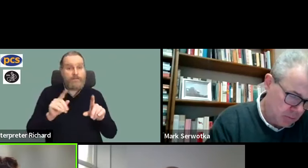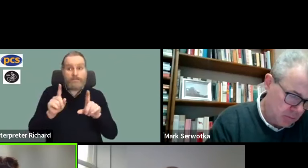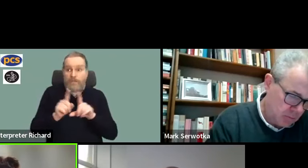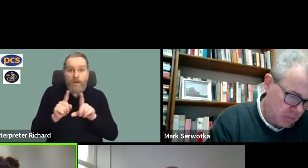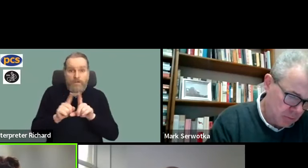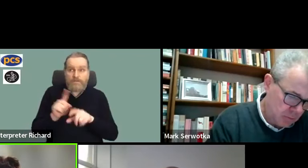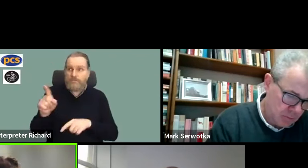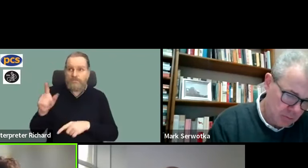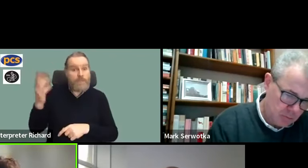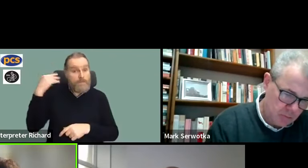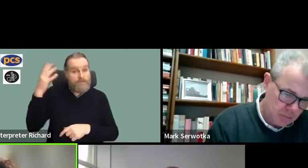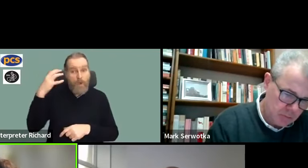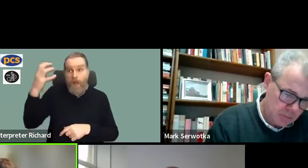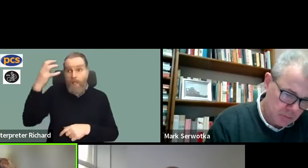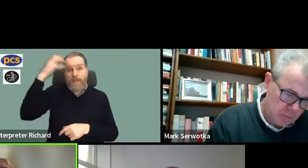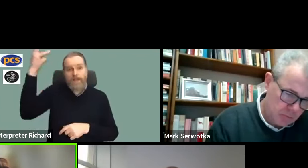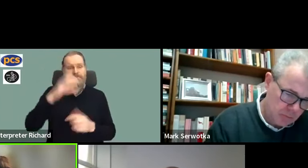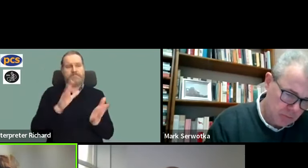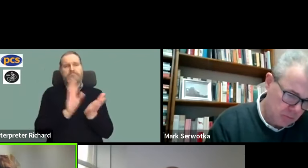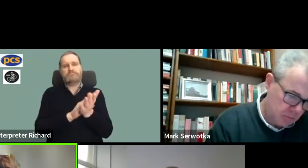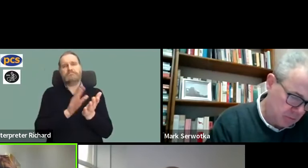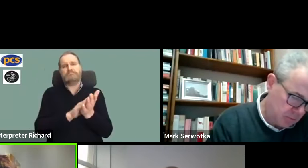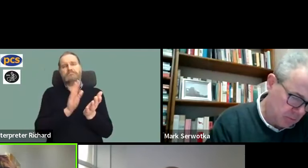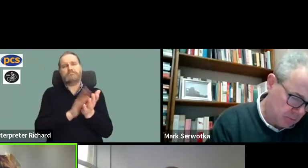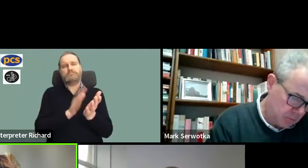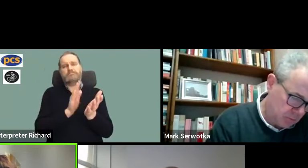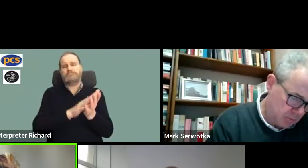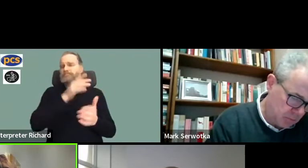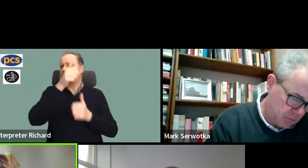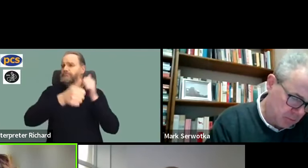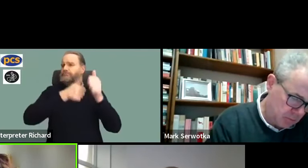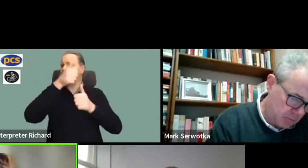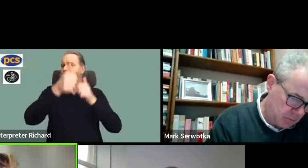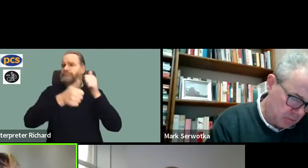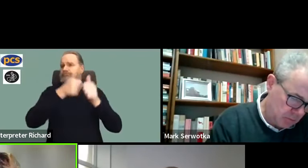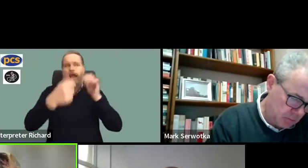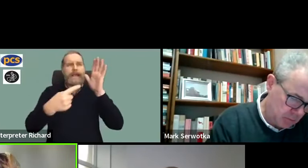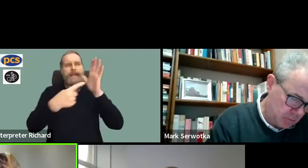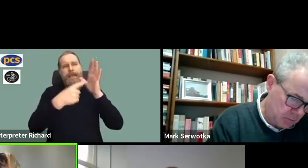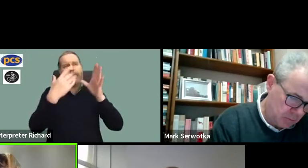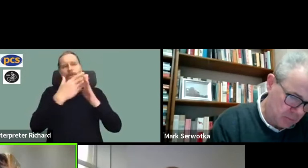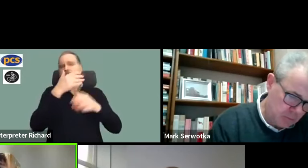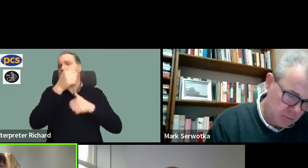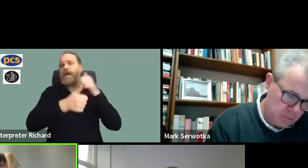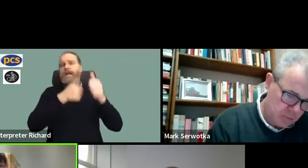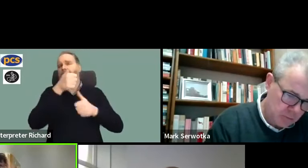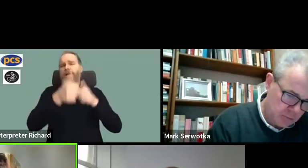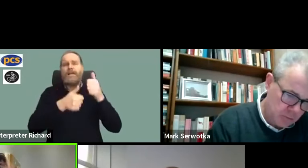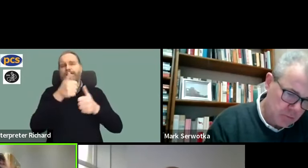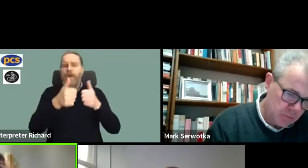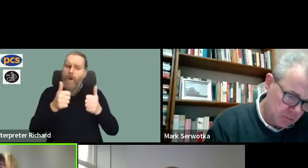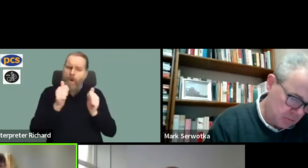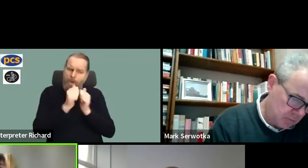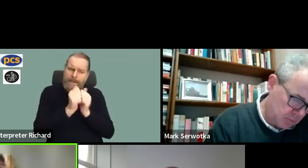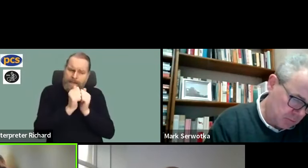and for the government to praise us during during covid for keeping for keeping the country for keeping the country running, and then to to offer a poultry